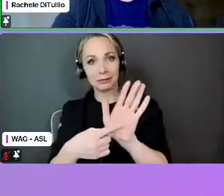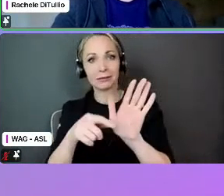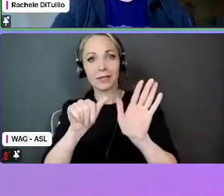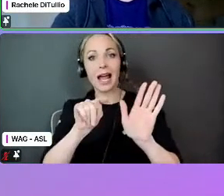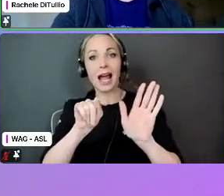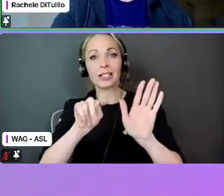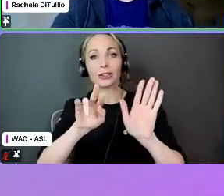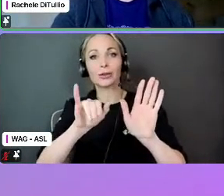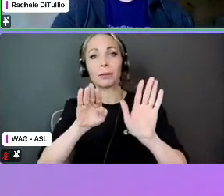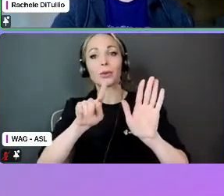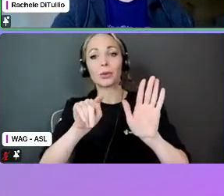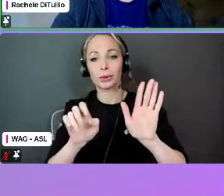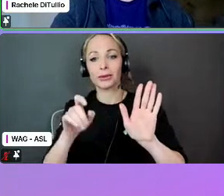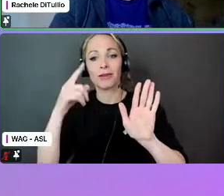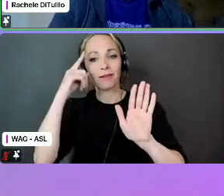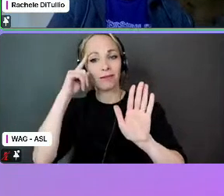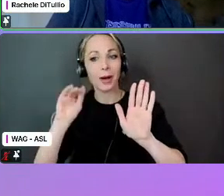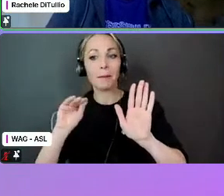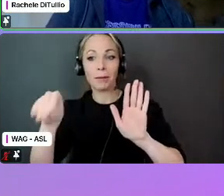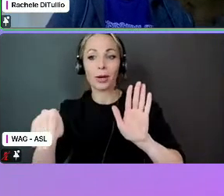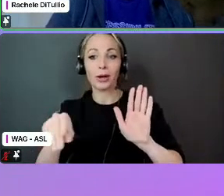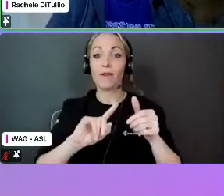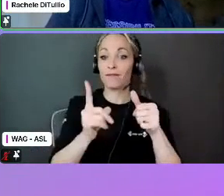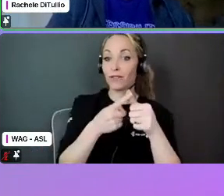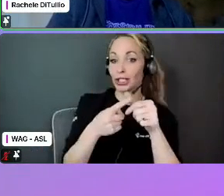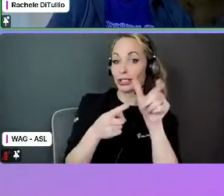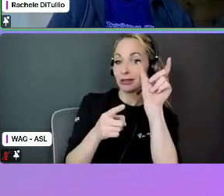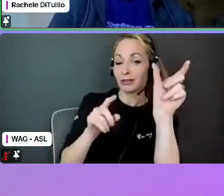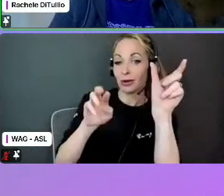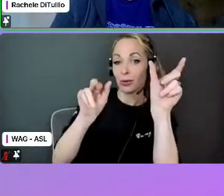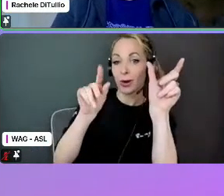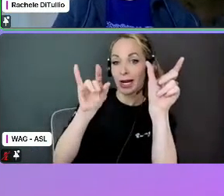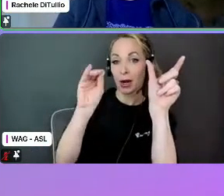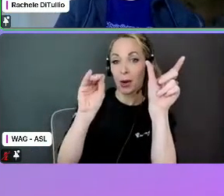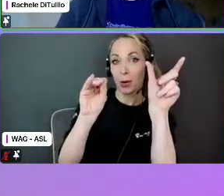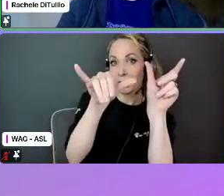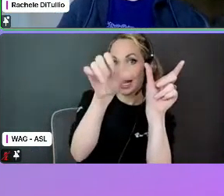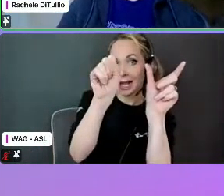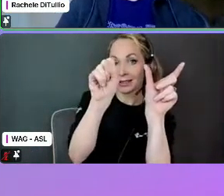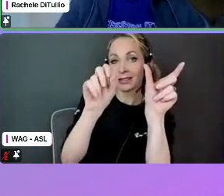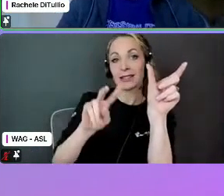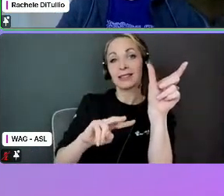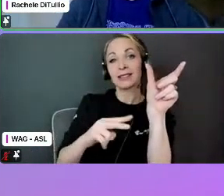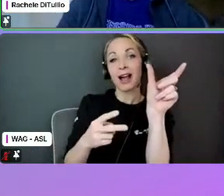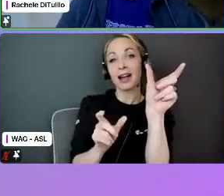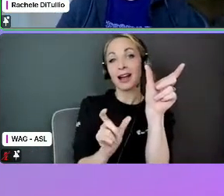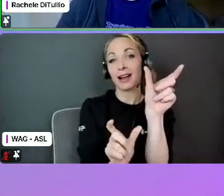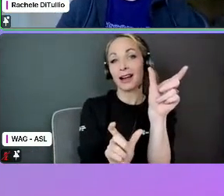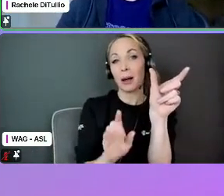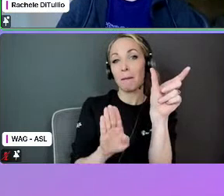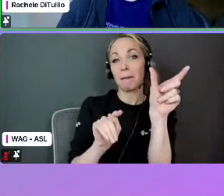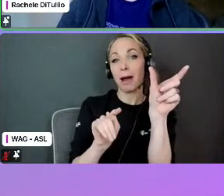our input and label using that -- we have that first